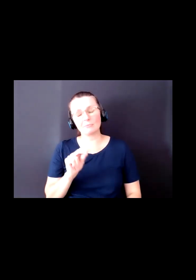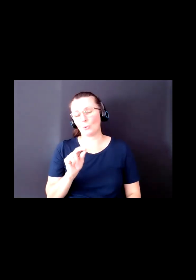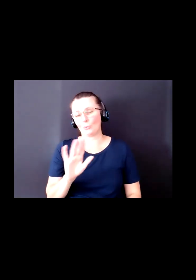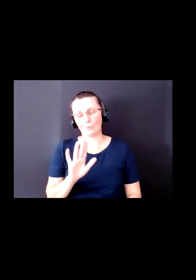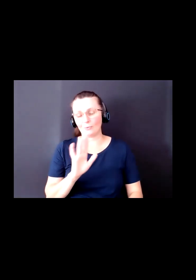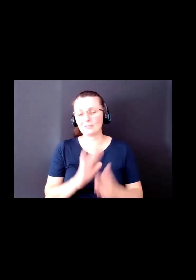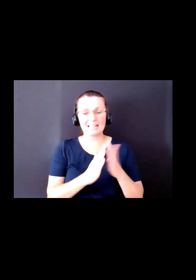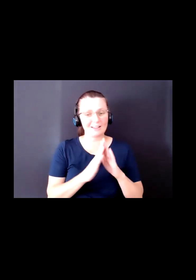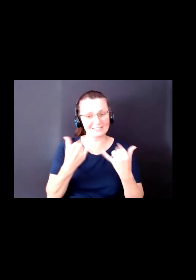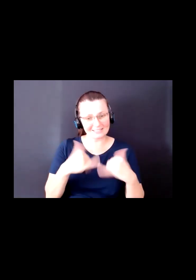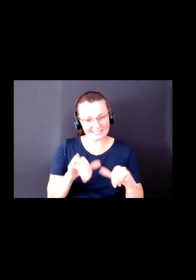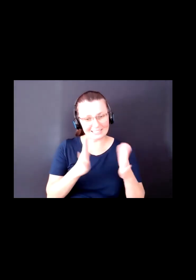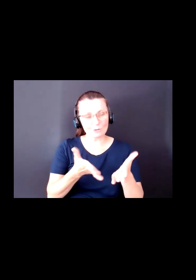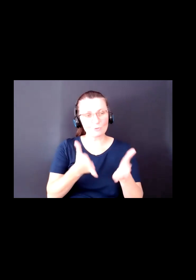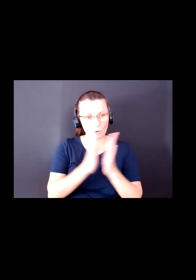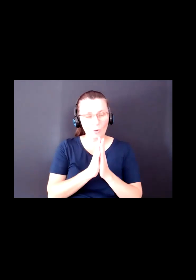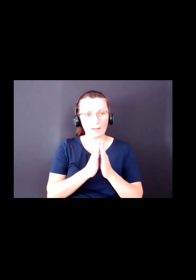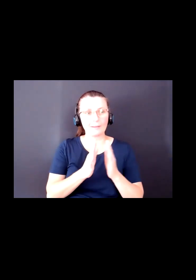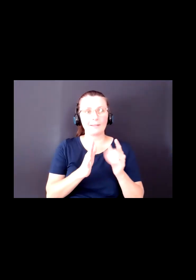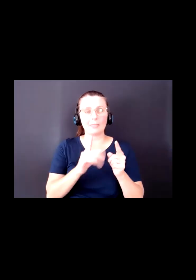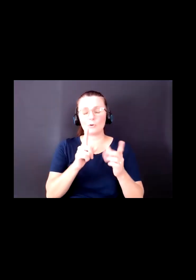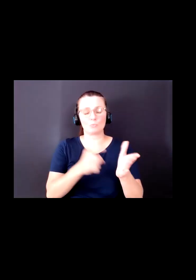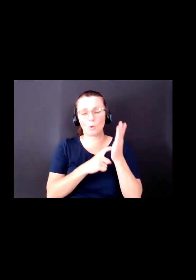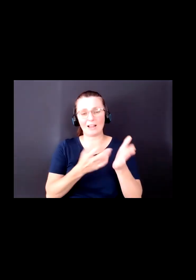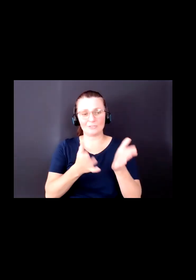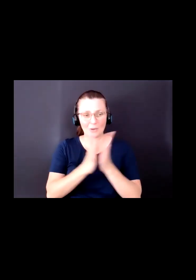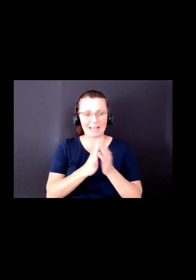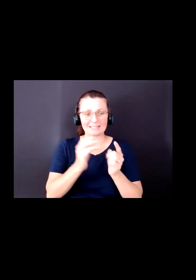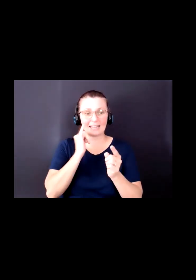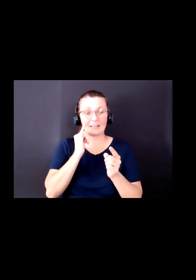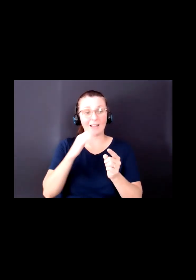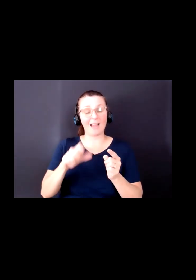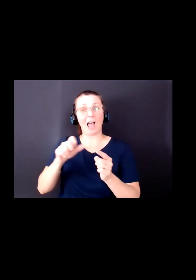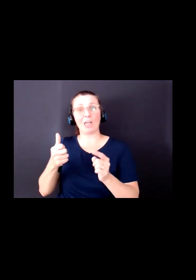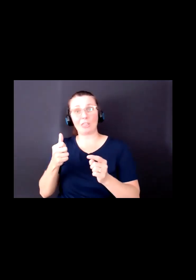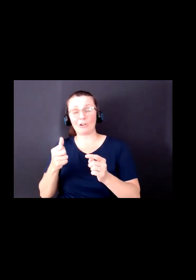ask if there's an alternative auxiliary aid that will work to